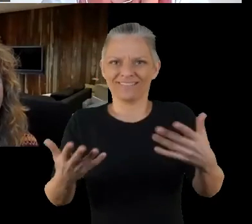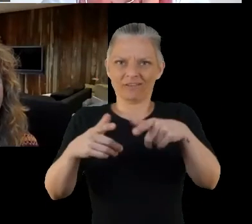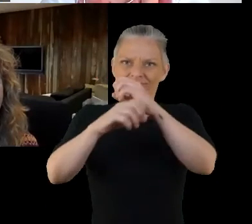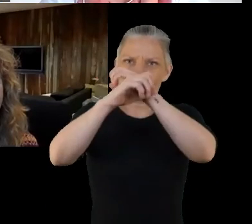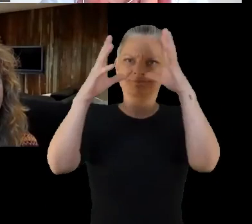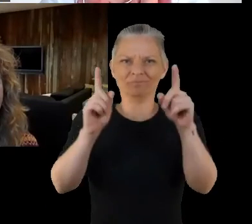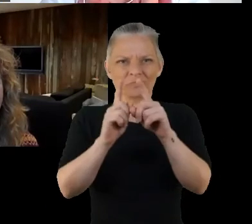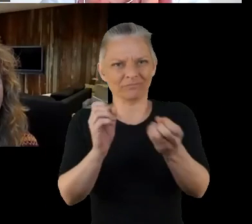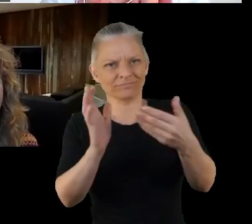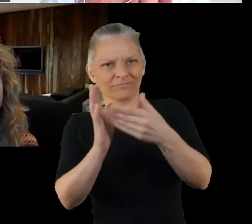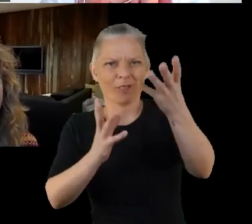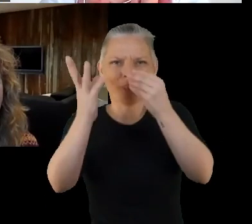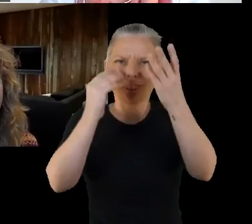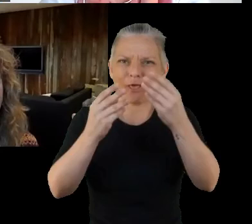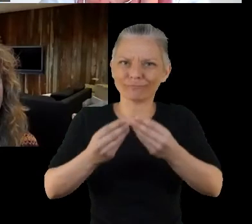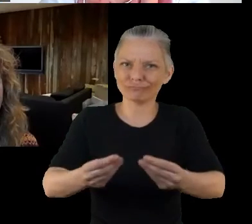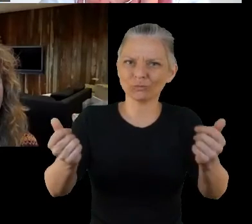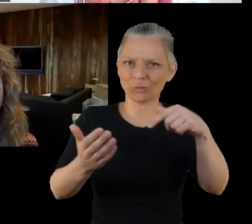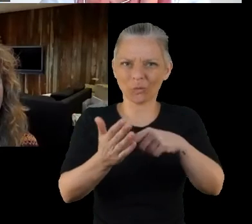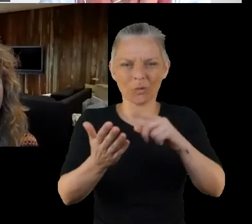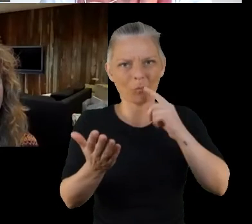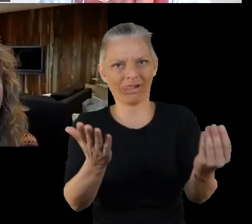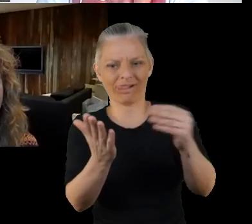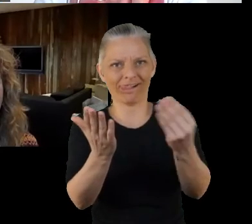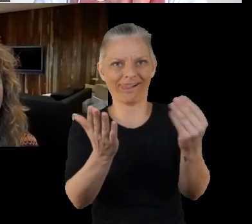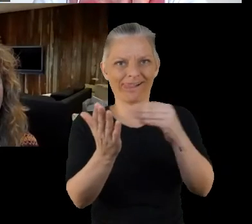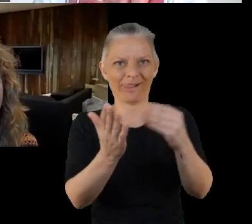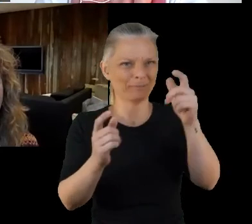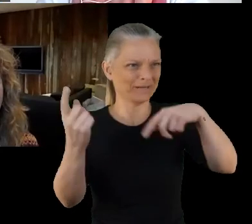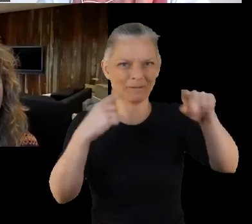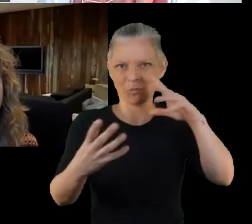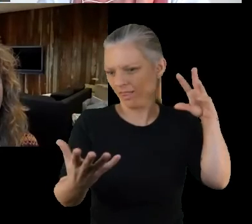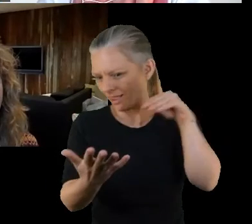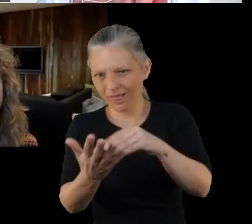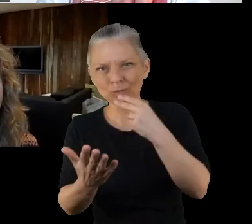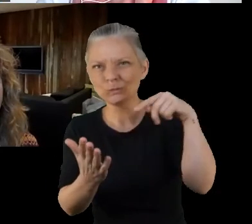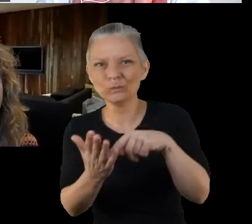features as well within the new learning resource that will be coming out for people to dive into